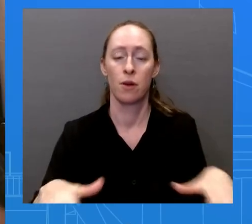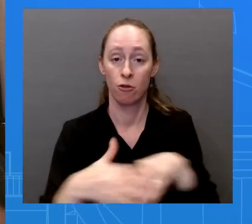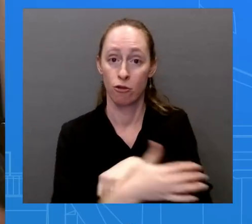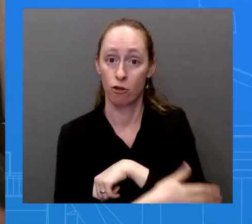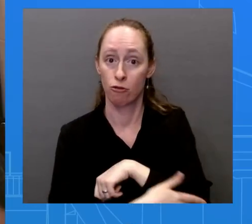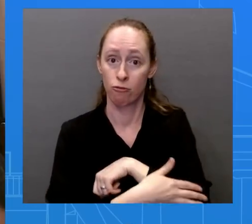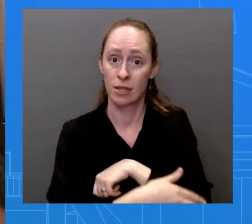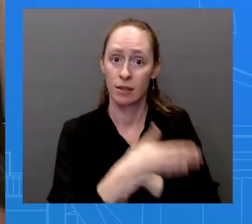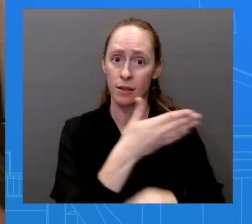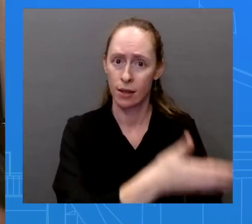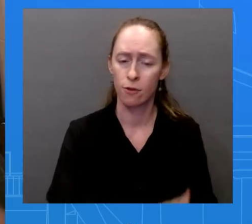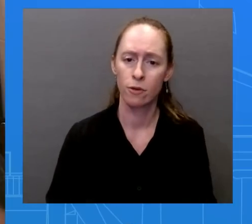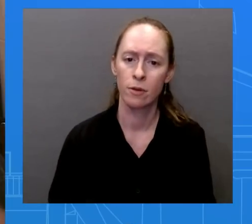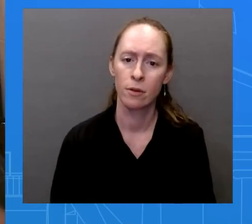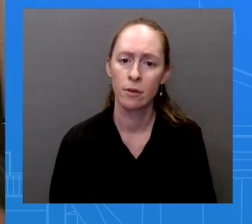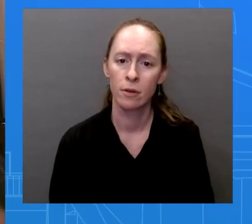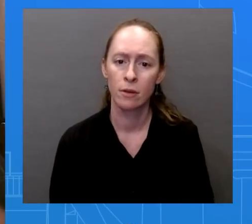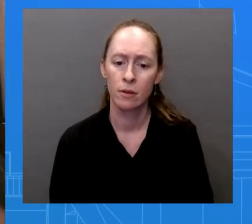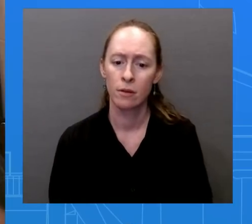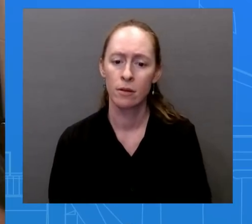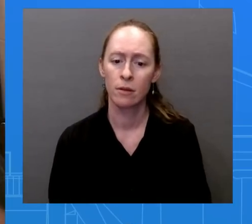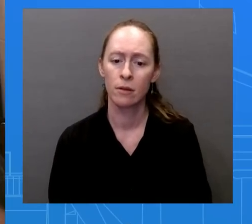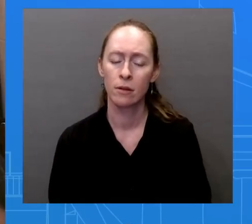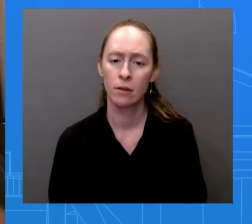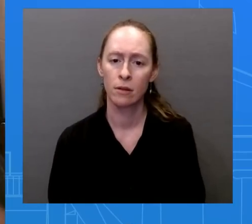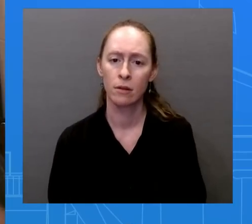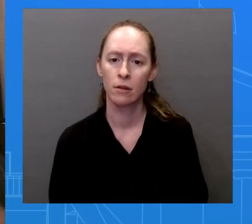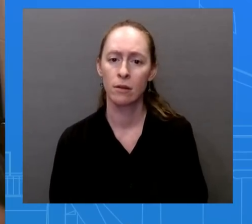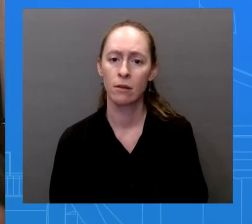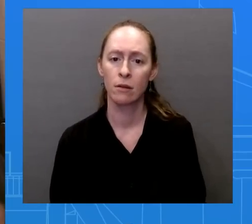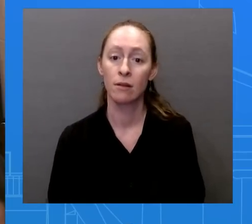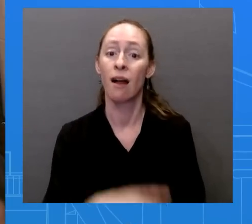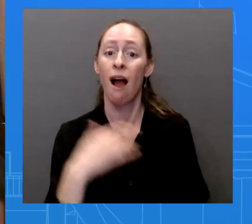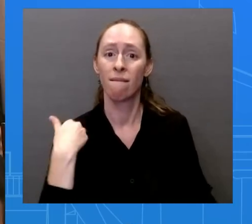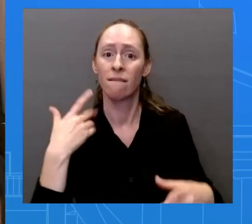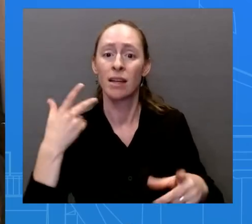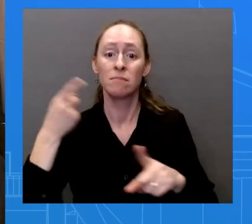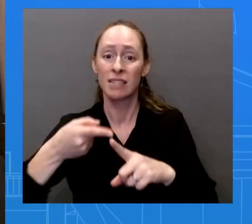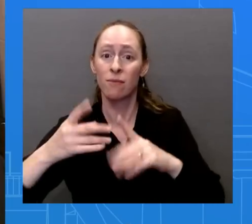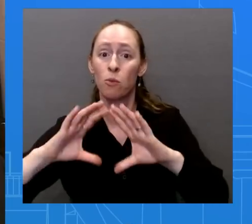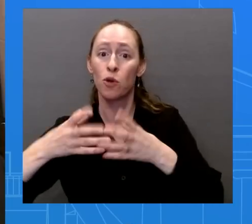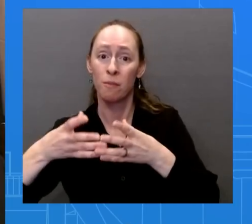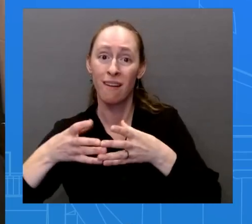who resigned in protest, in part because he advocated for U.S. troops on the ground,